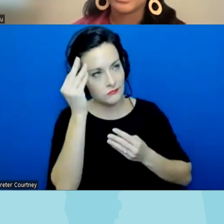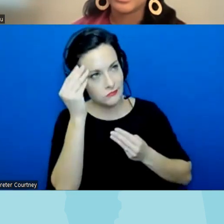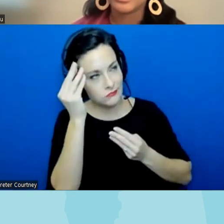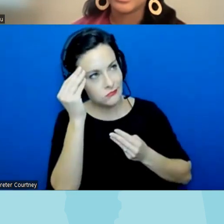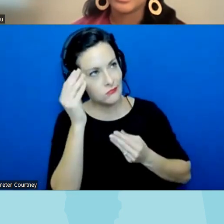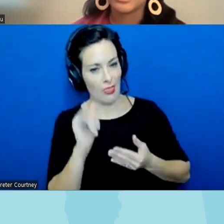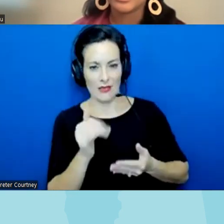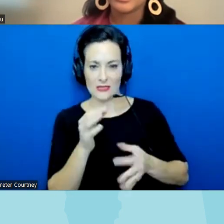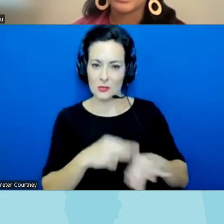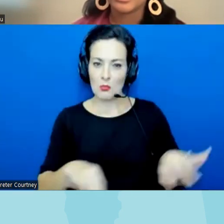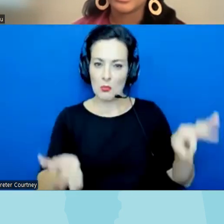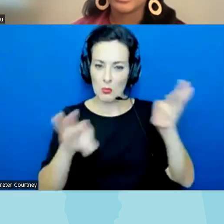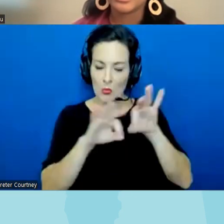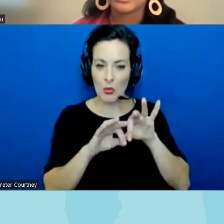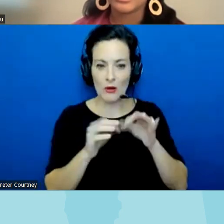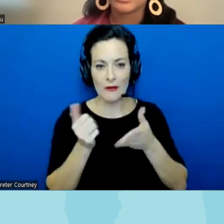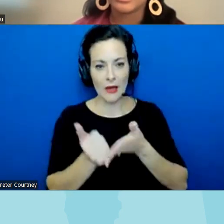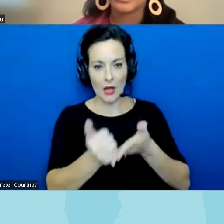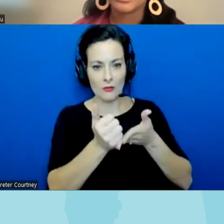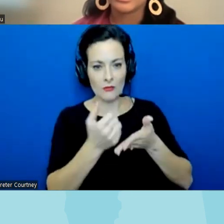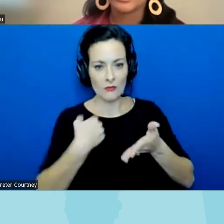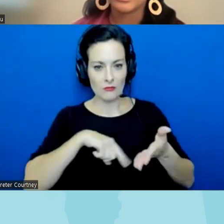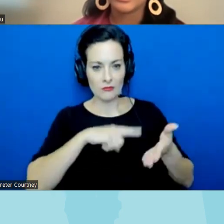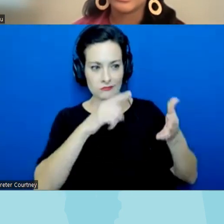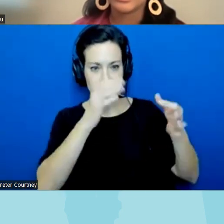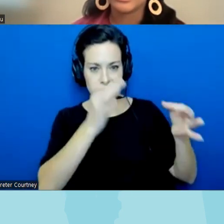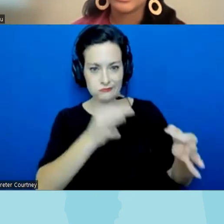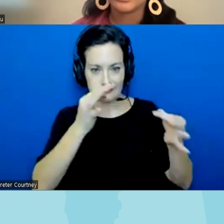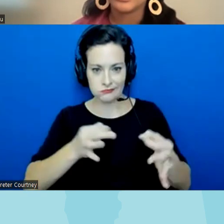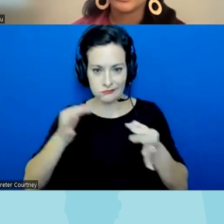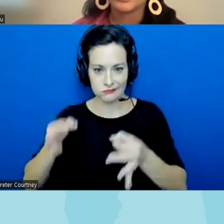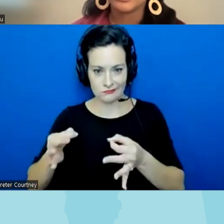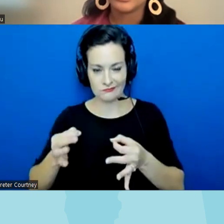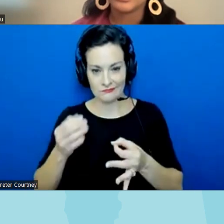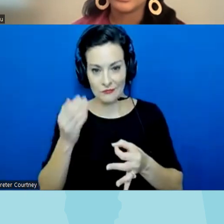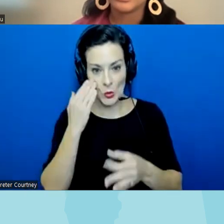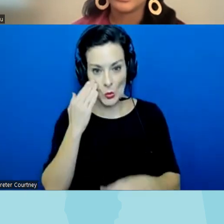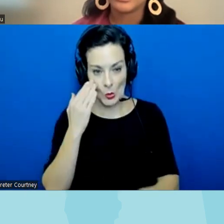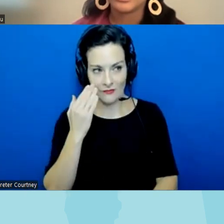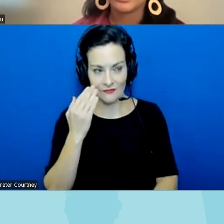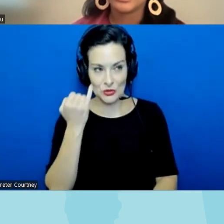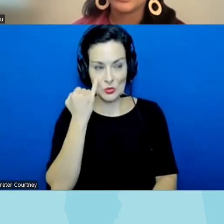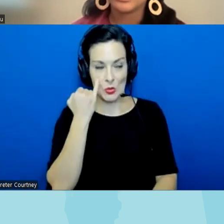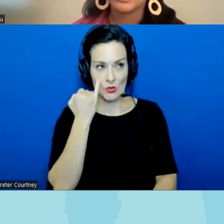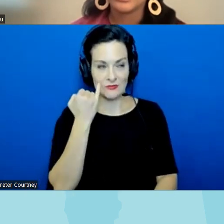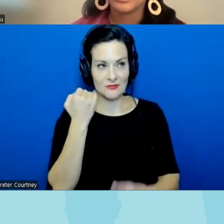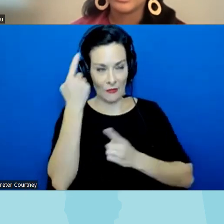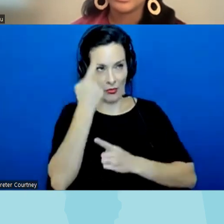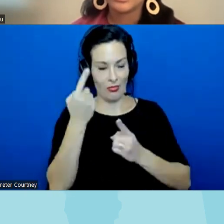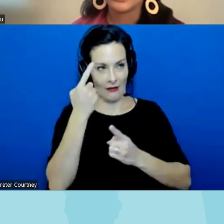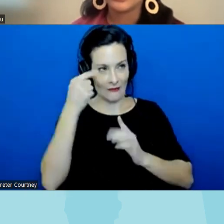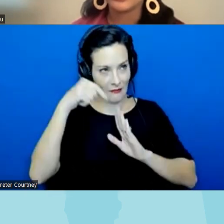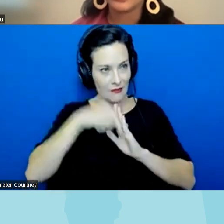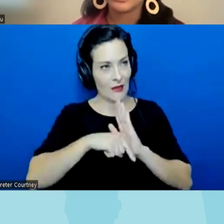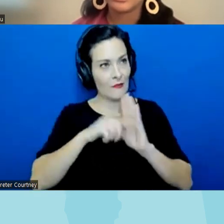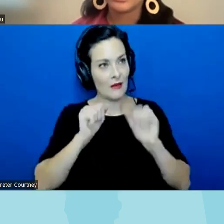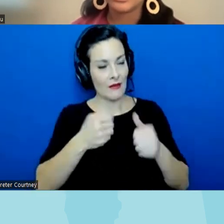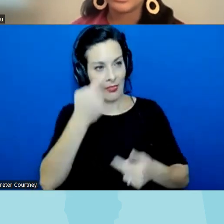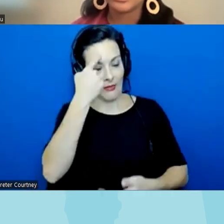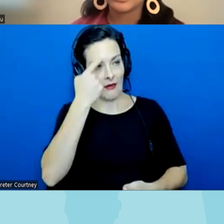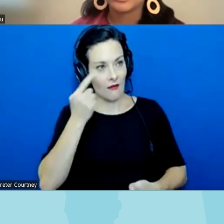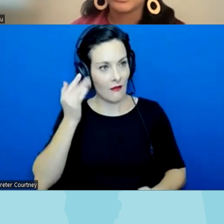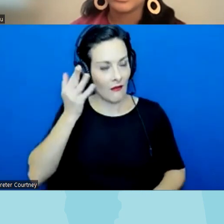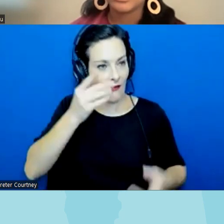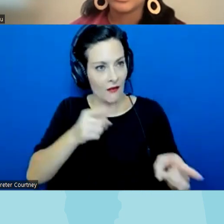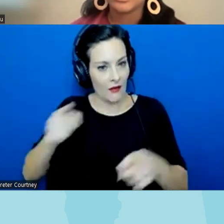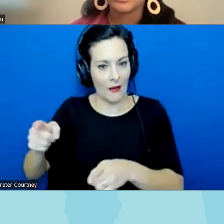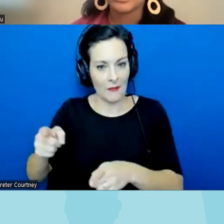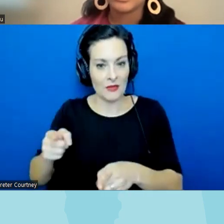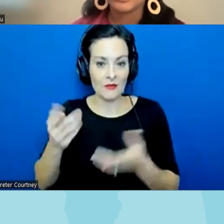that uh keep one out of uh a prison um eventually so it's it's important uh that students not only